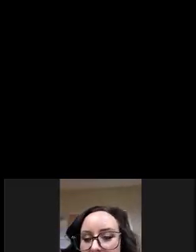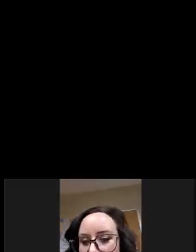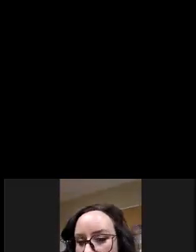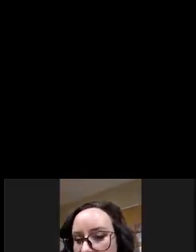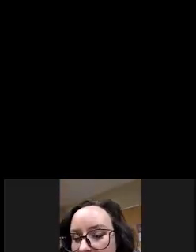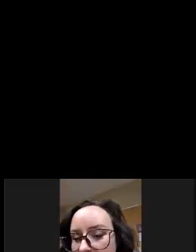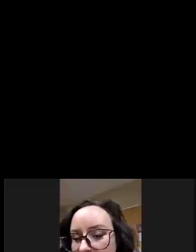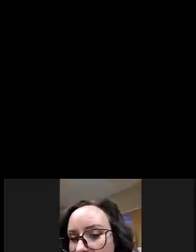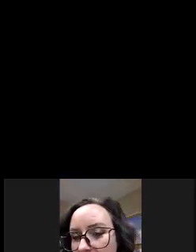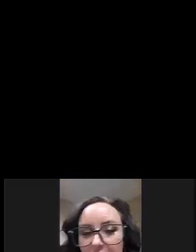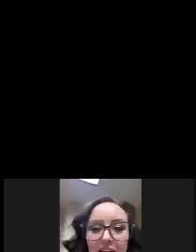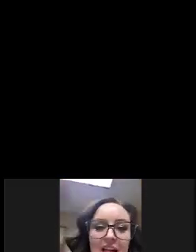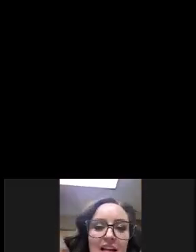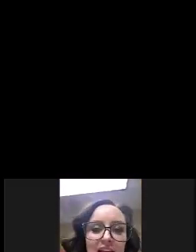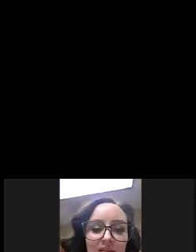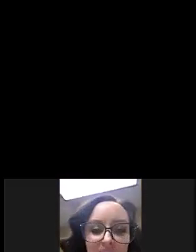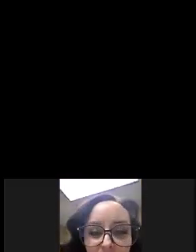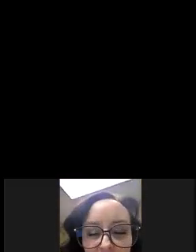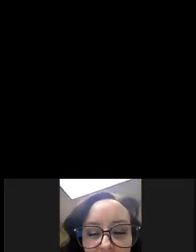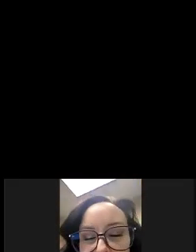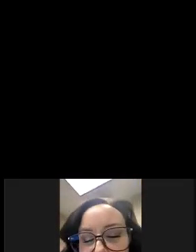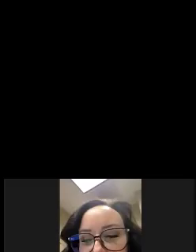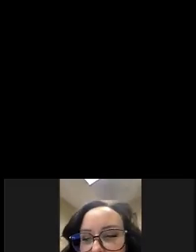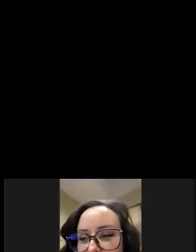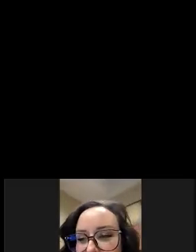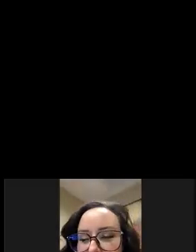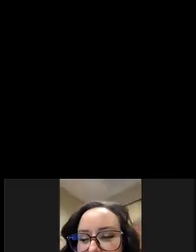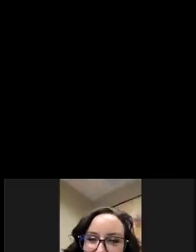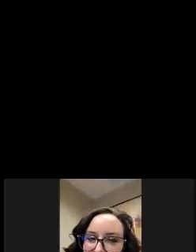getting lots of candy and us giving out candy, and she does